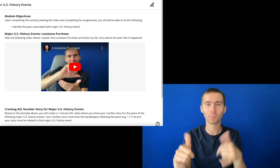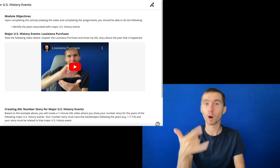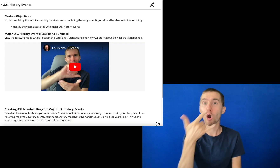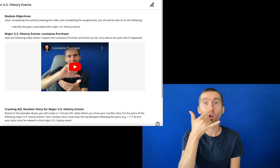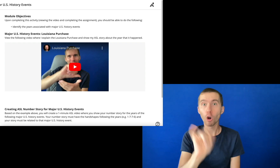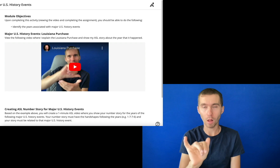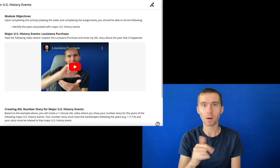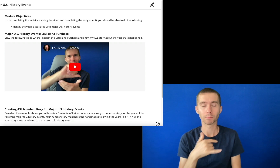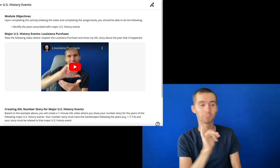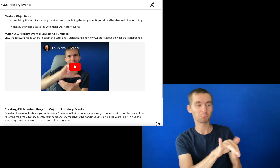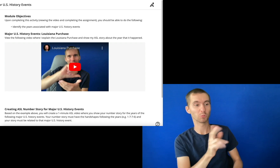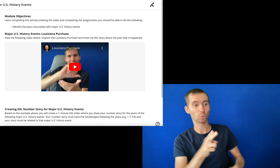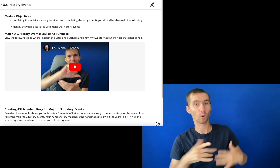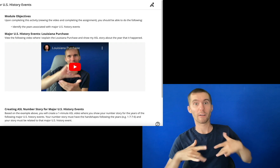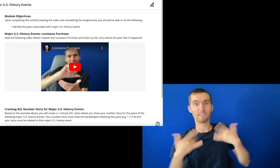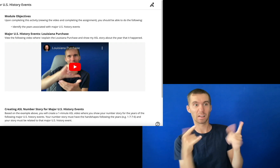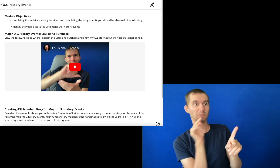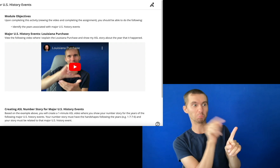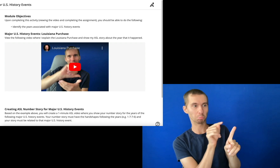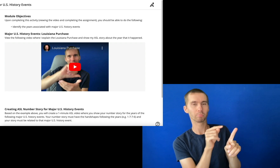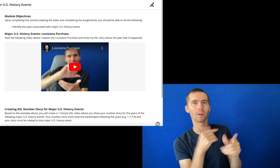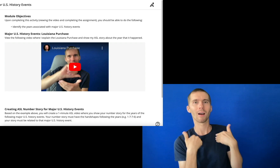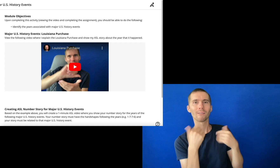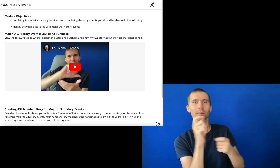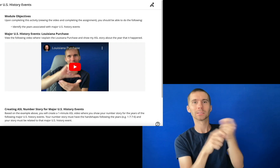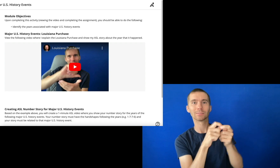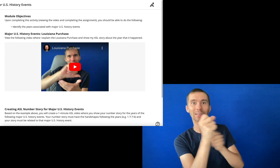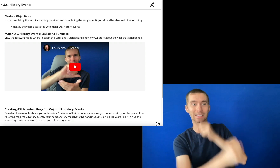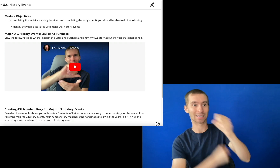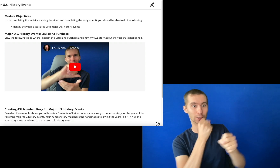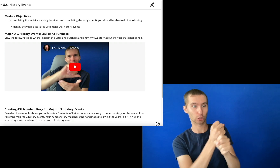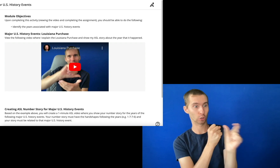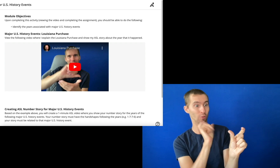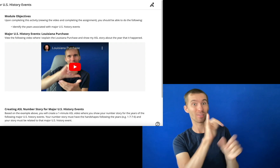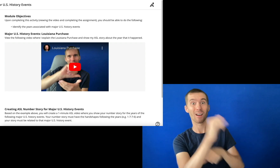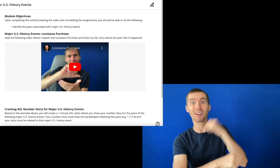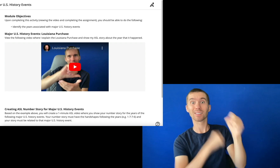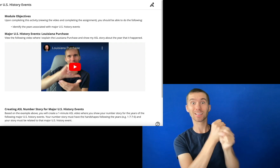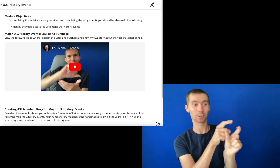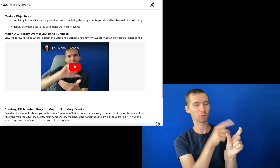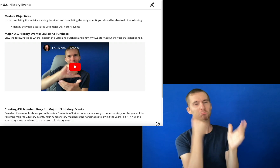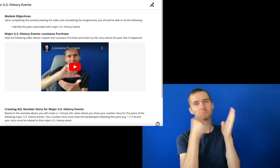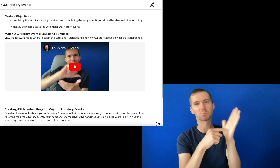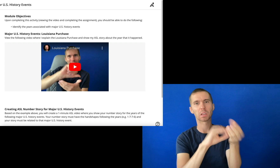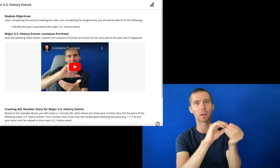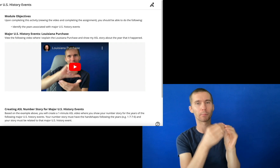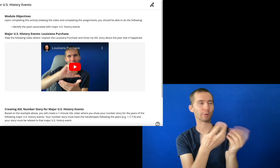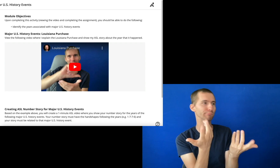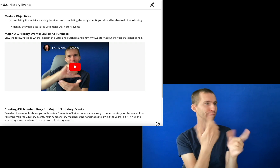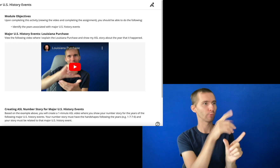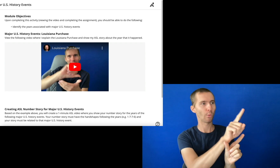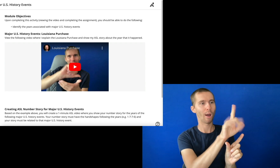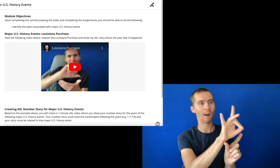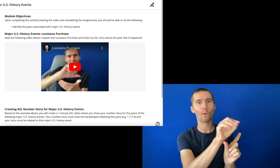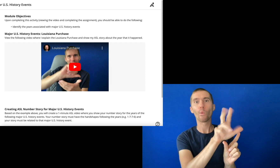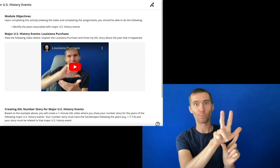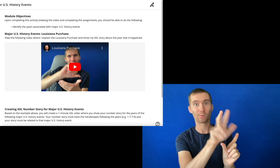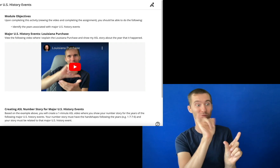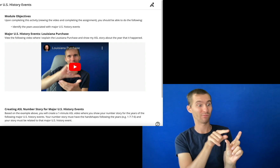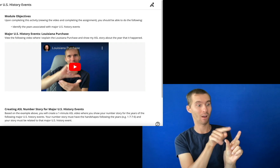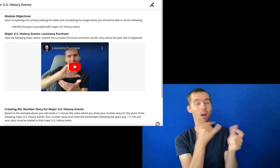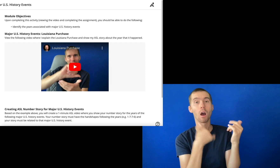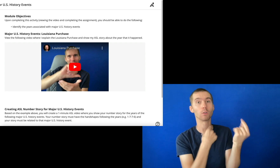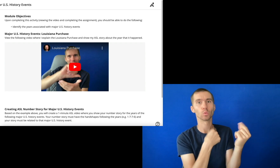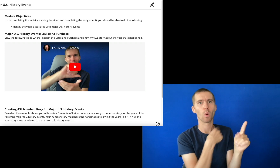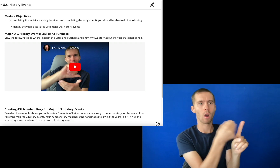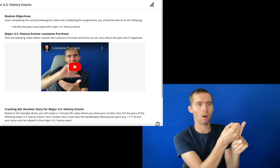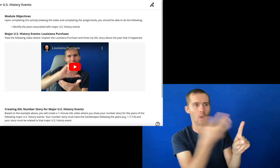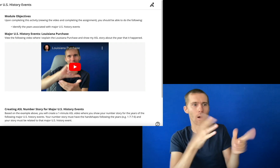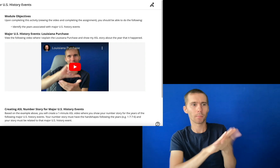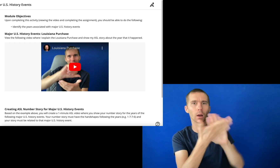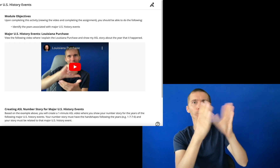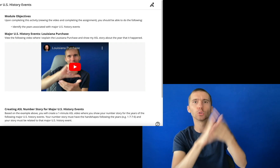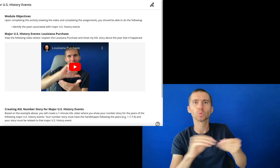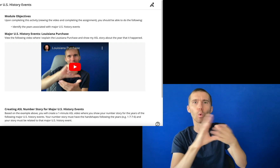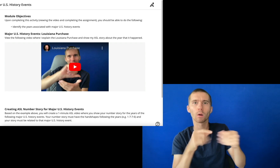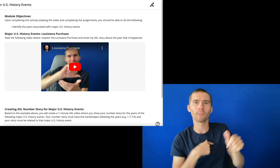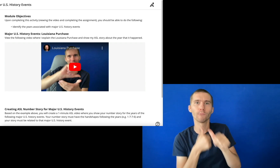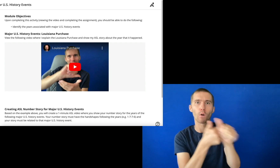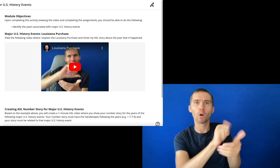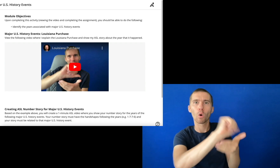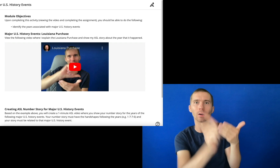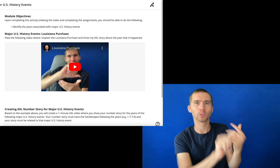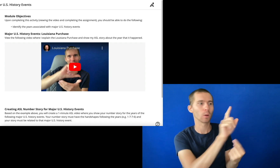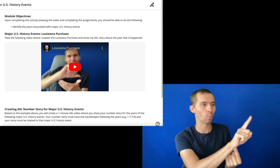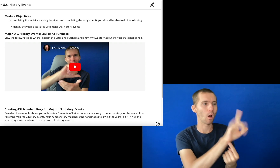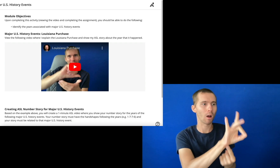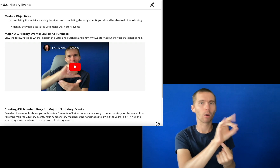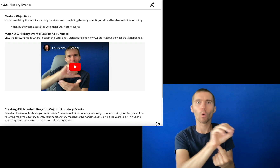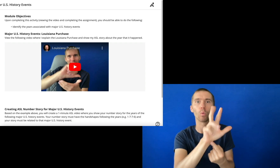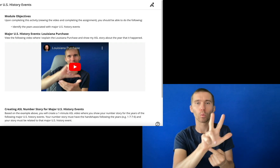So, if a major historical event occurred in the year 1803, I would turn the year 1803 into an ASL number story that describes the corresponding historical event.